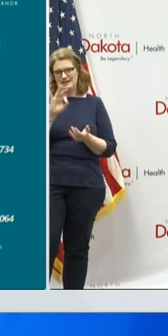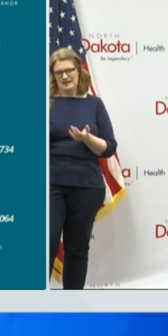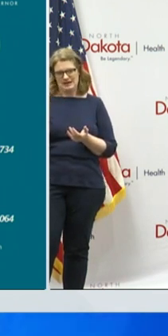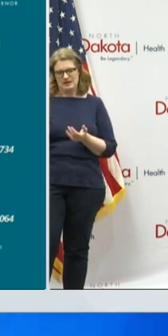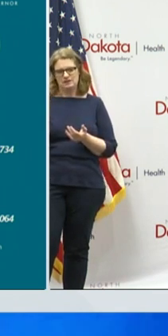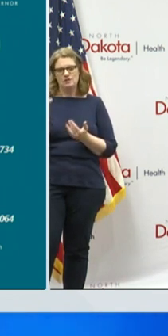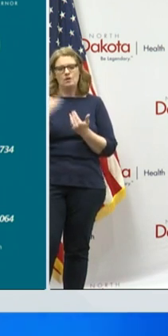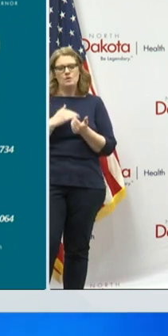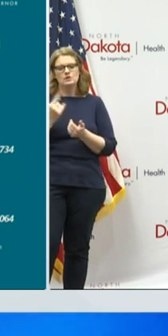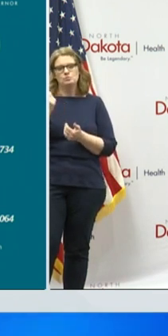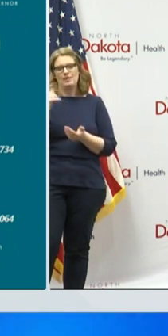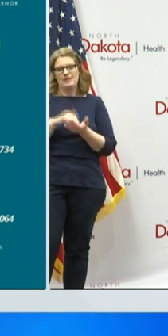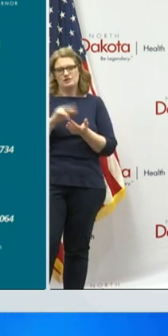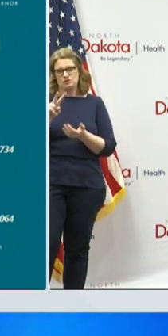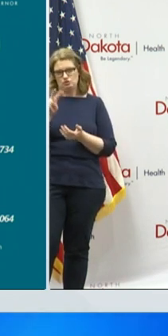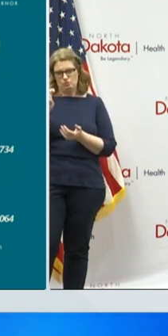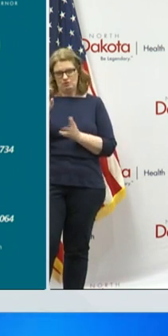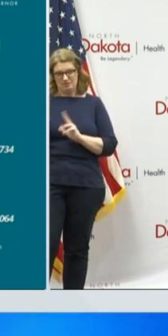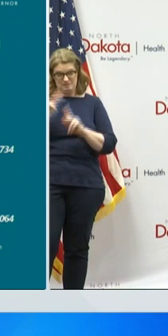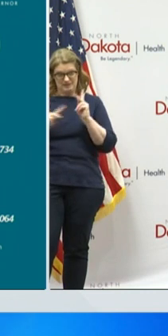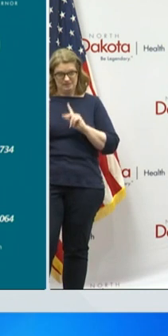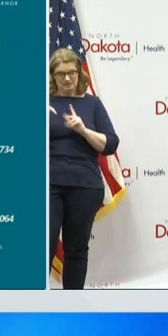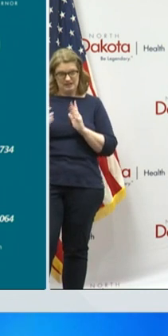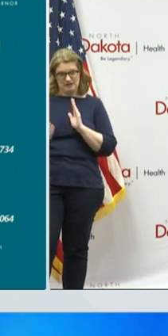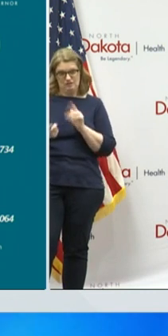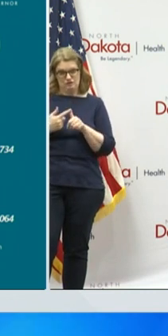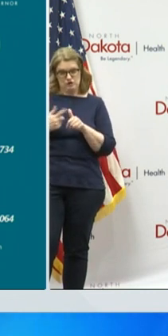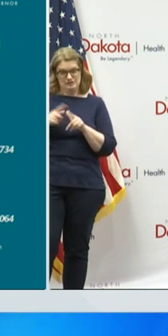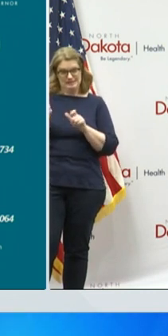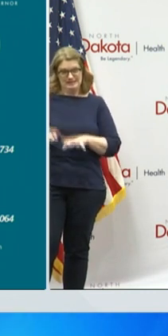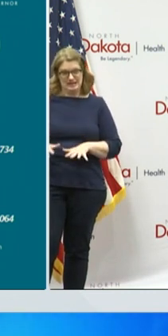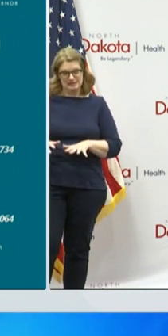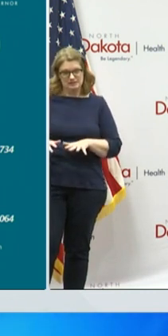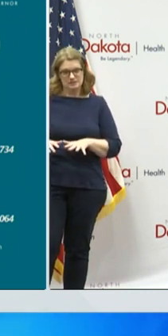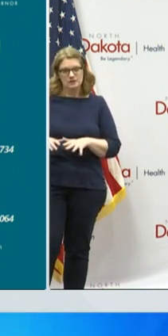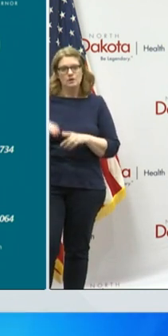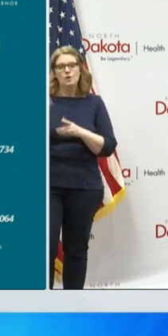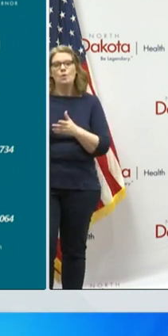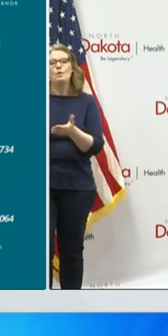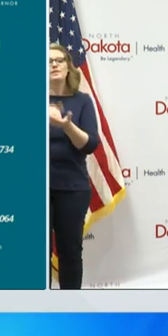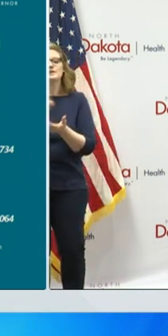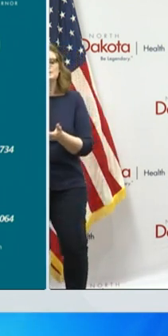TESTED BEFORE AND TODAY'S RESULTS, 1199, ONE SHORT OF 1200